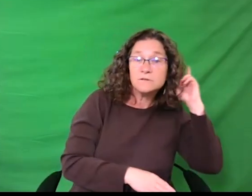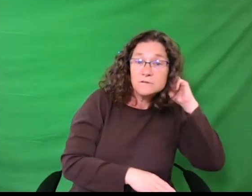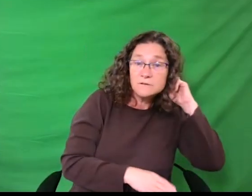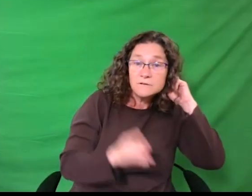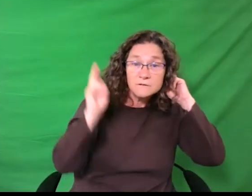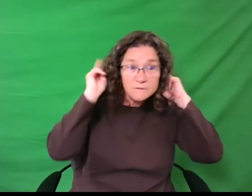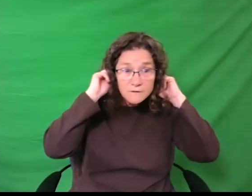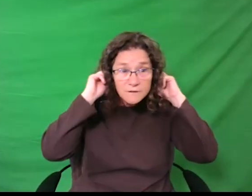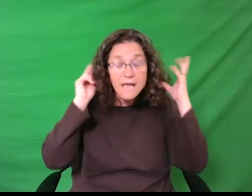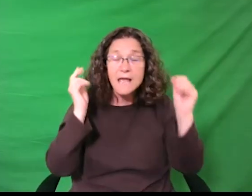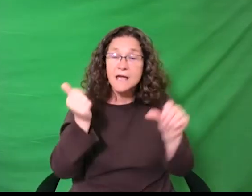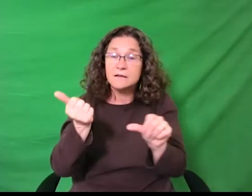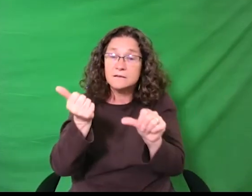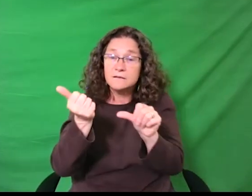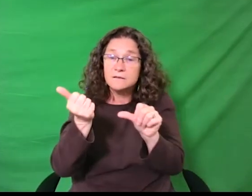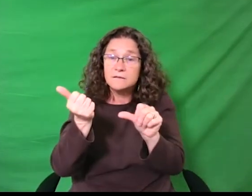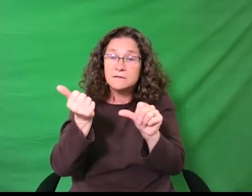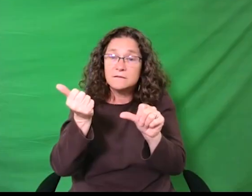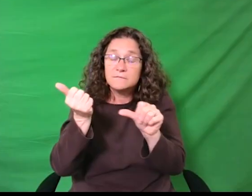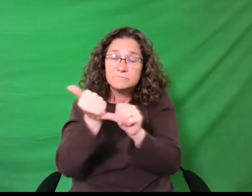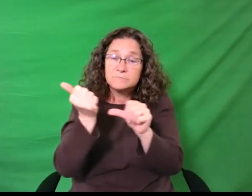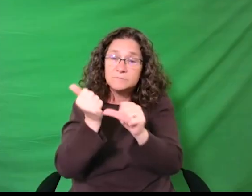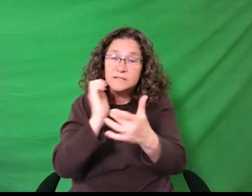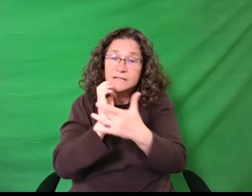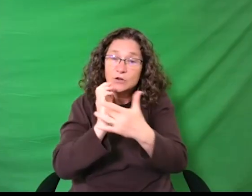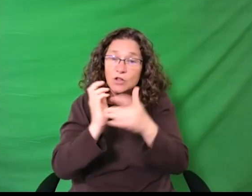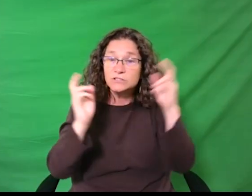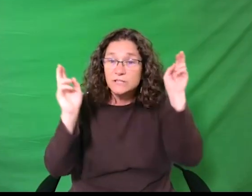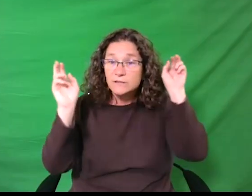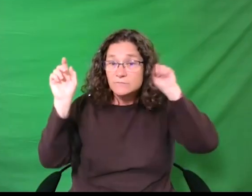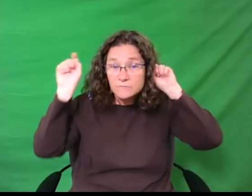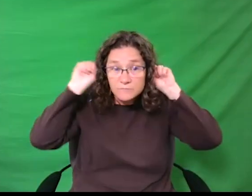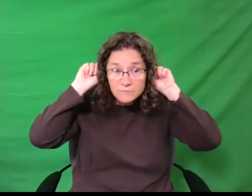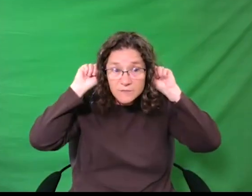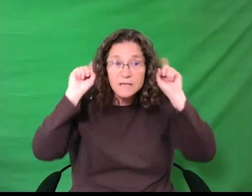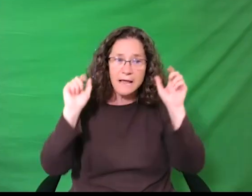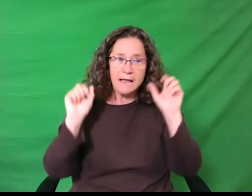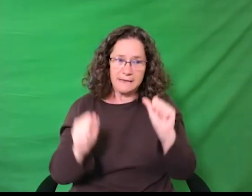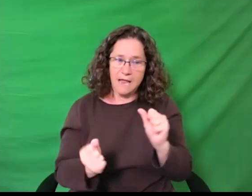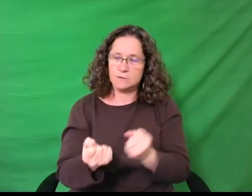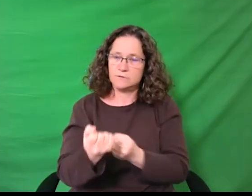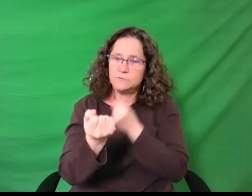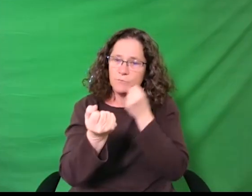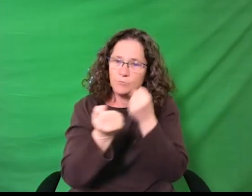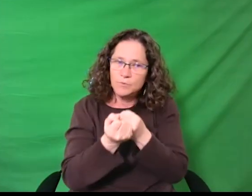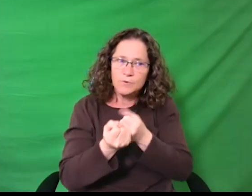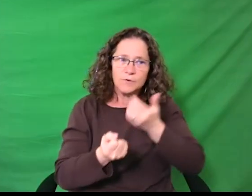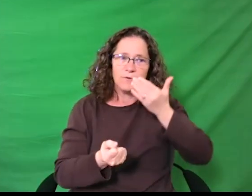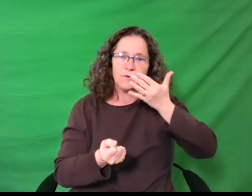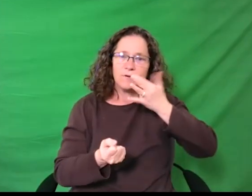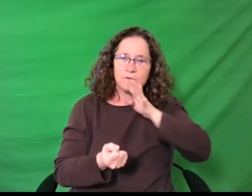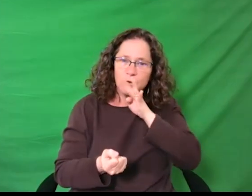to support listening and spoken language, the system complements and clarifies the message from assistive technology.